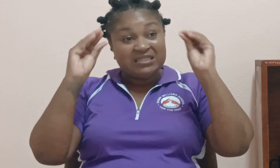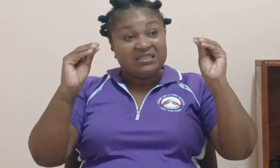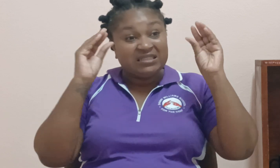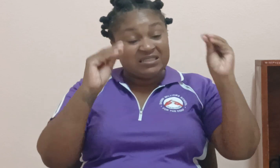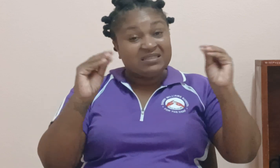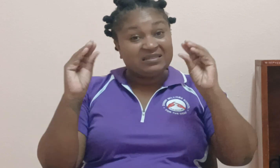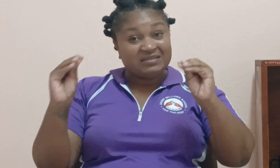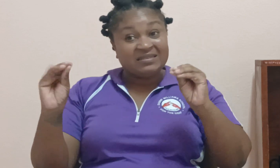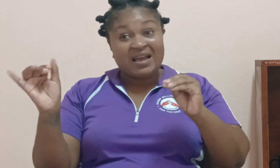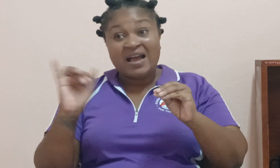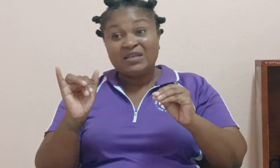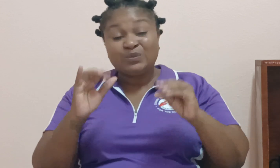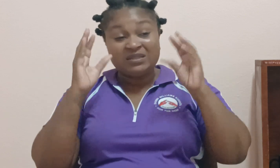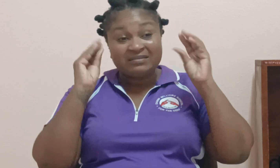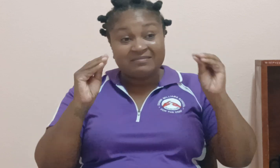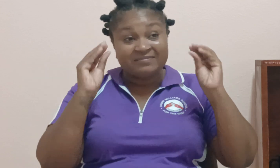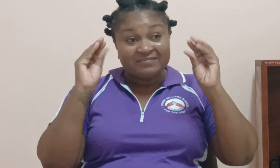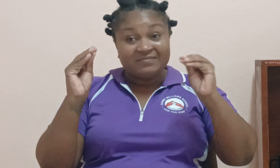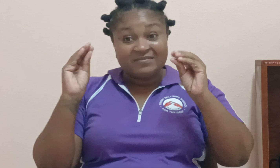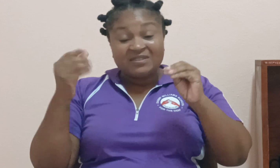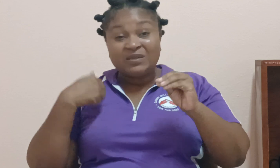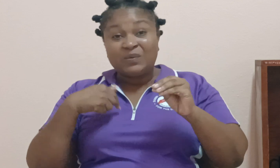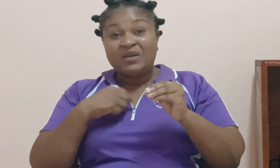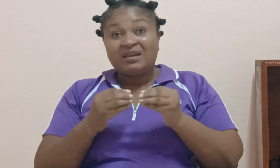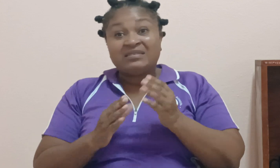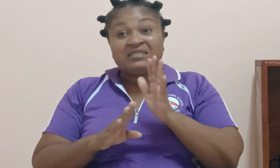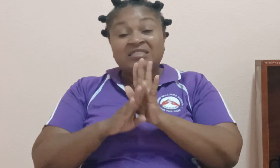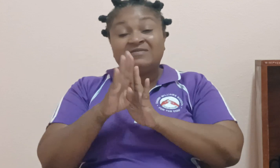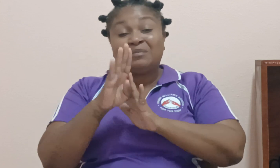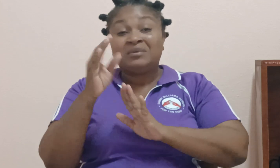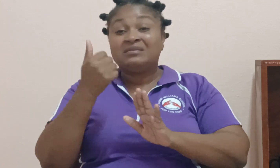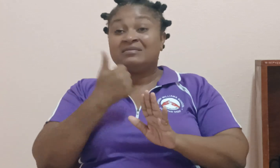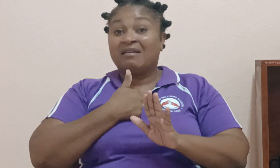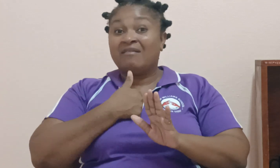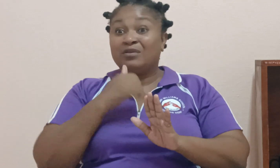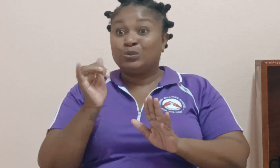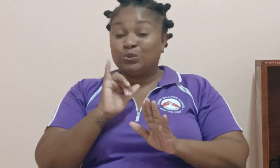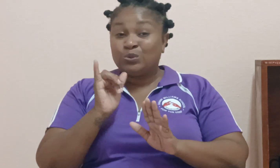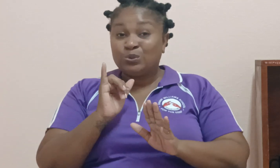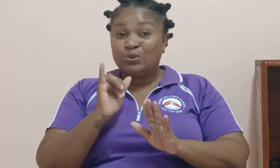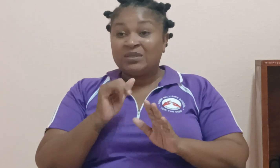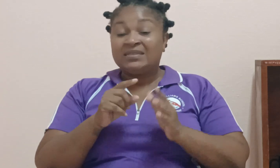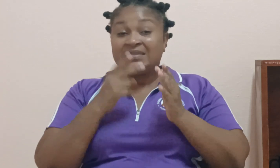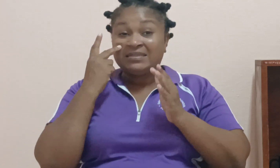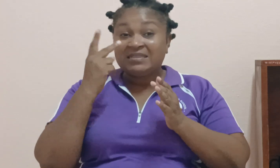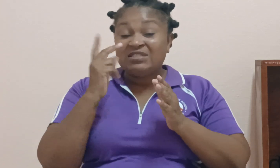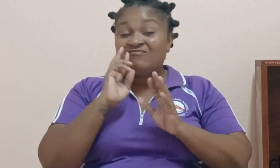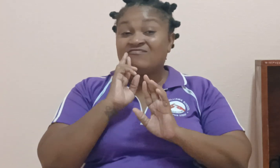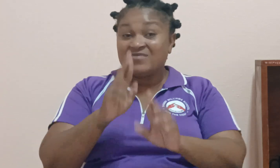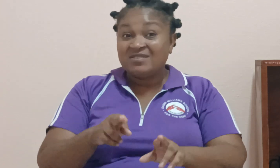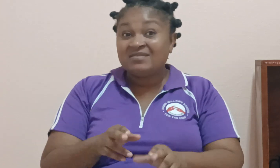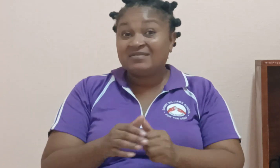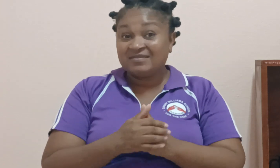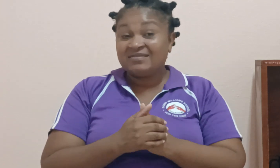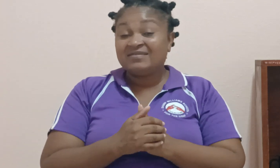are growing and bearing fruit. -